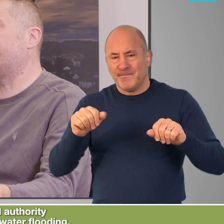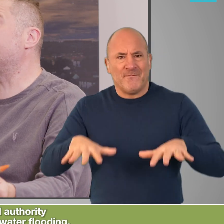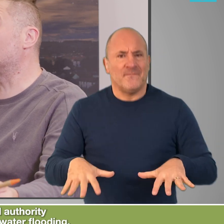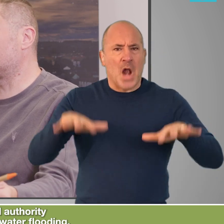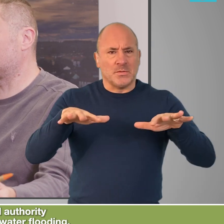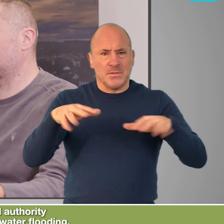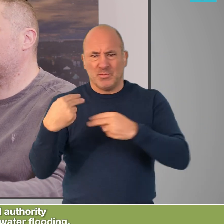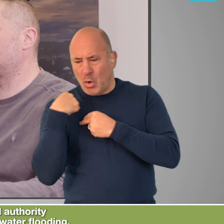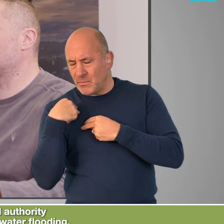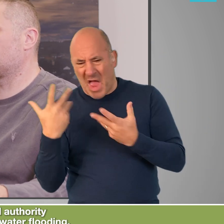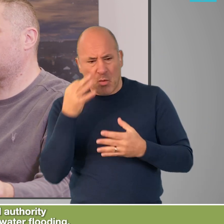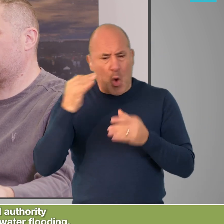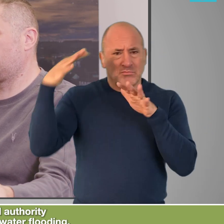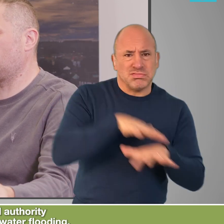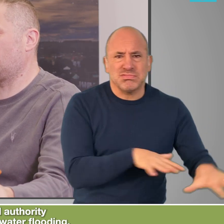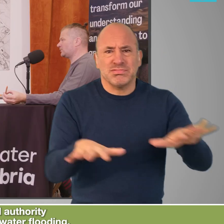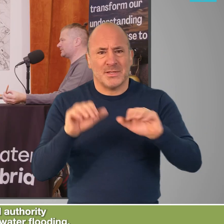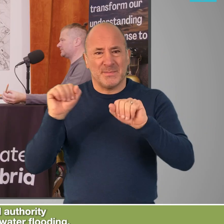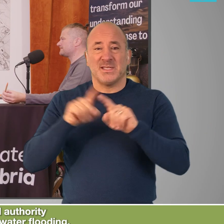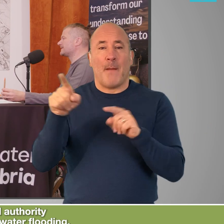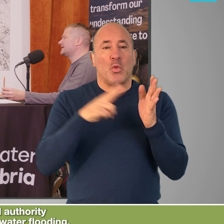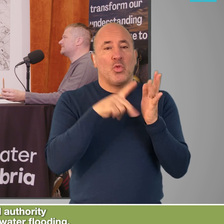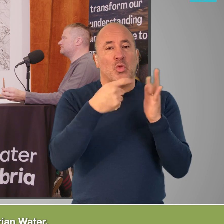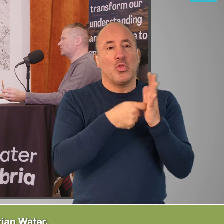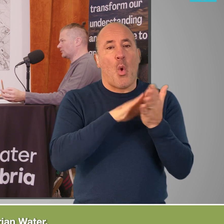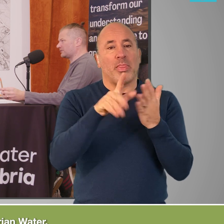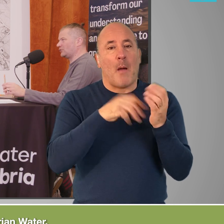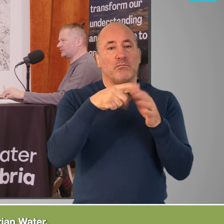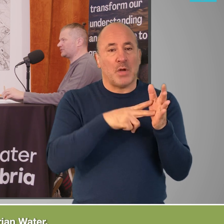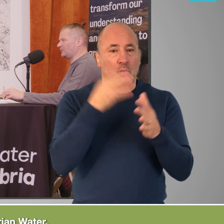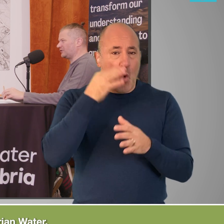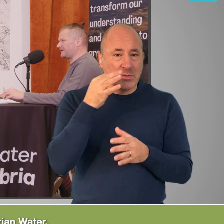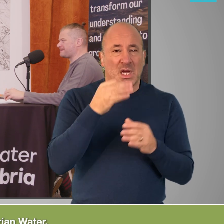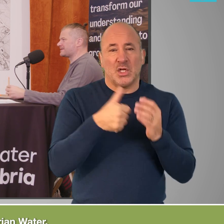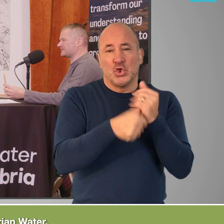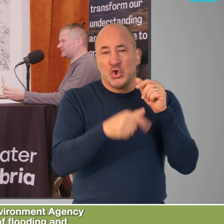the lead local flood authority responsible for surface water flooding, but also Northumbrian Water.